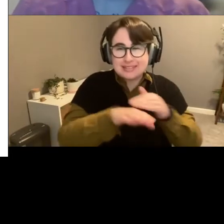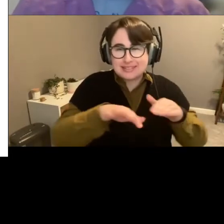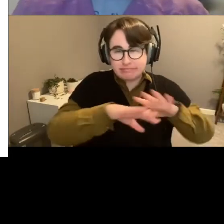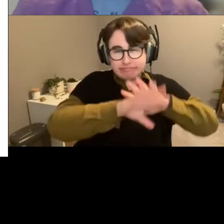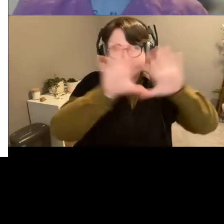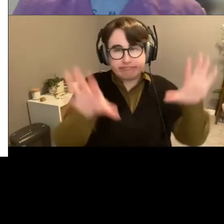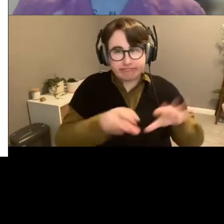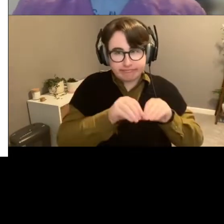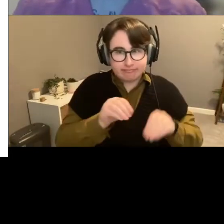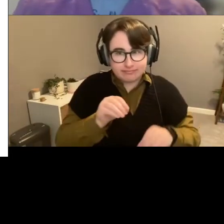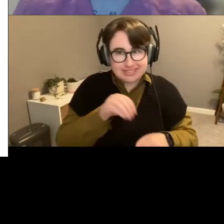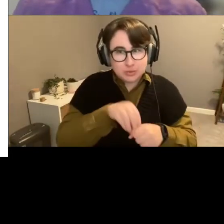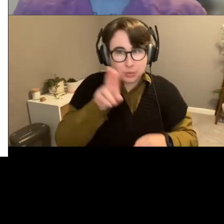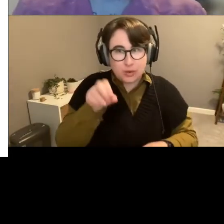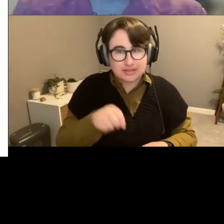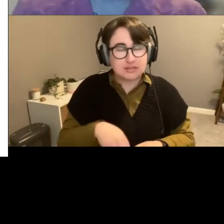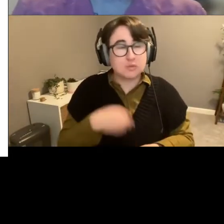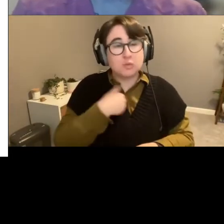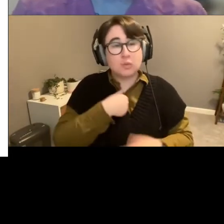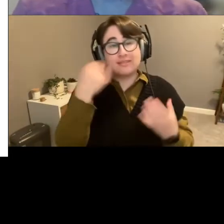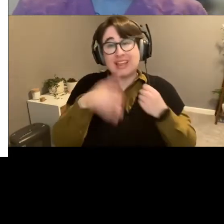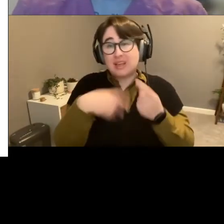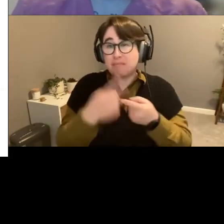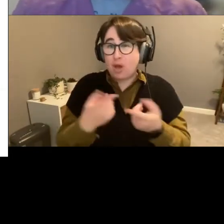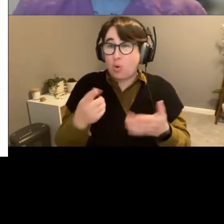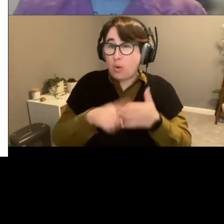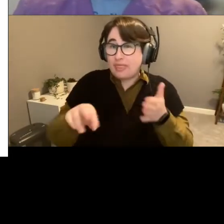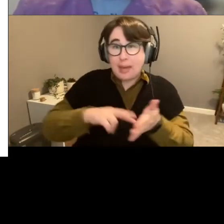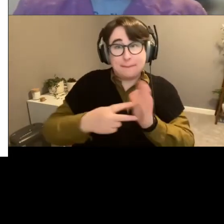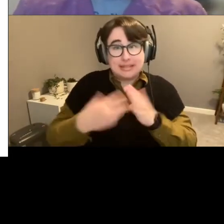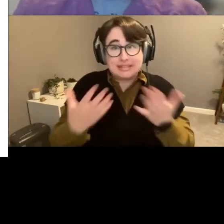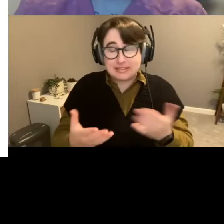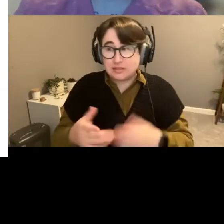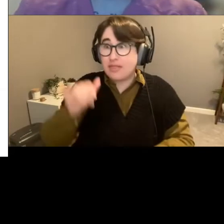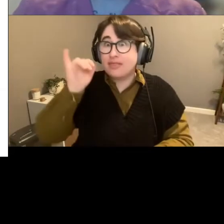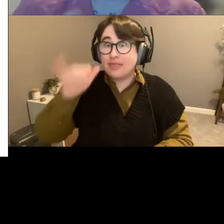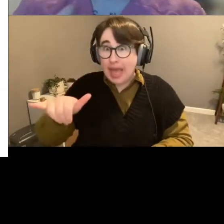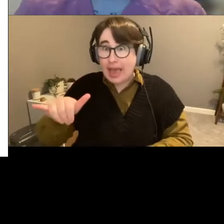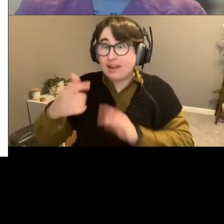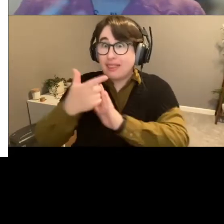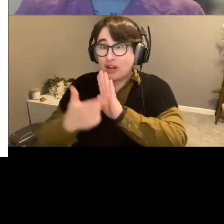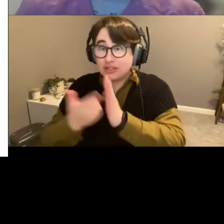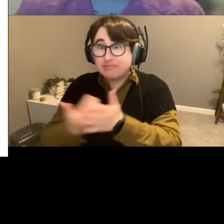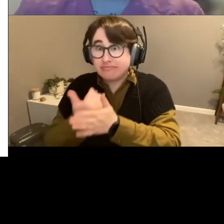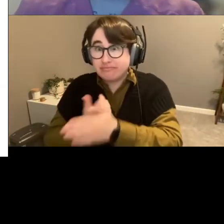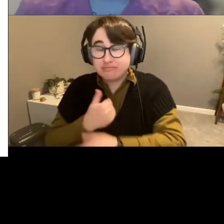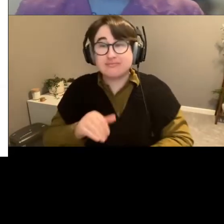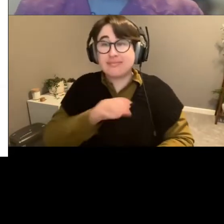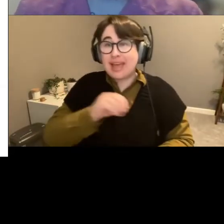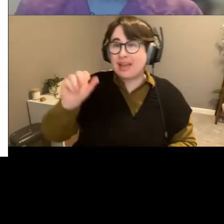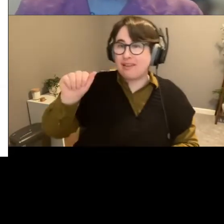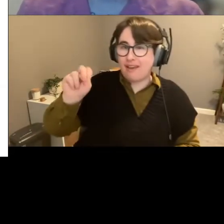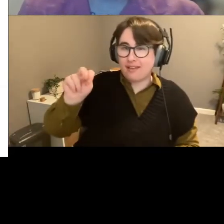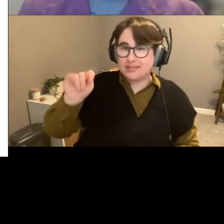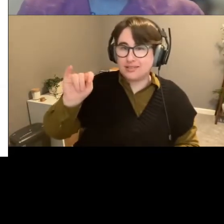So when we think about the implications of that legislation and the anti-trans legislations we're seeing pop up